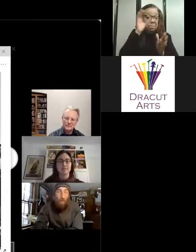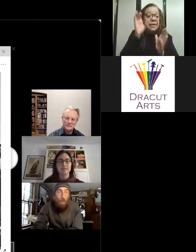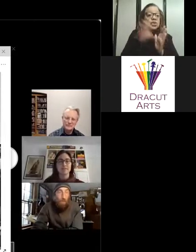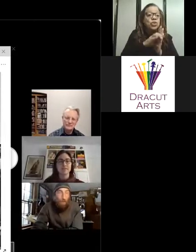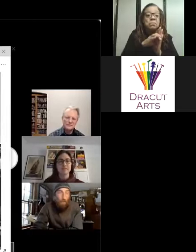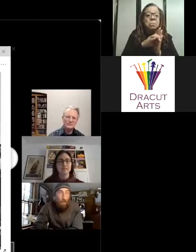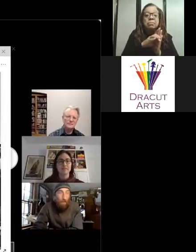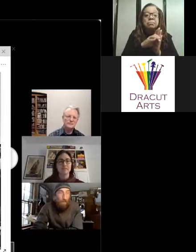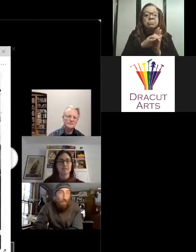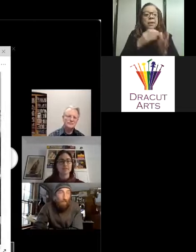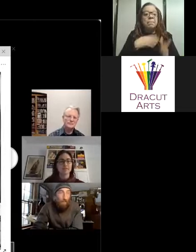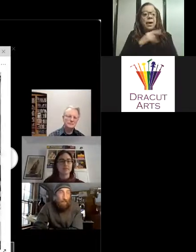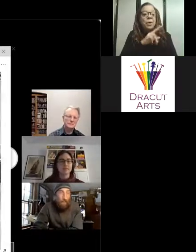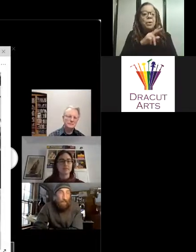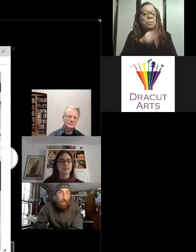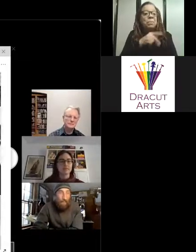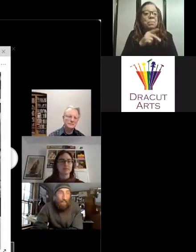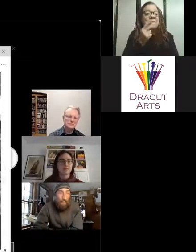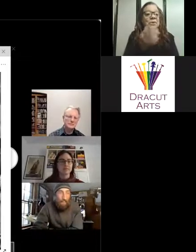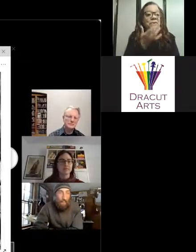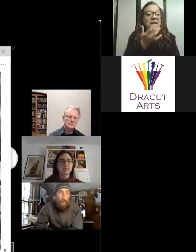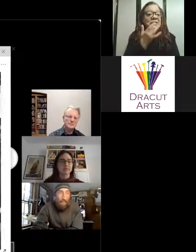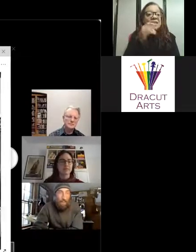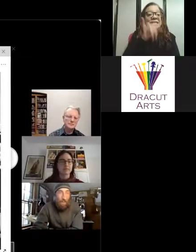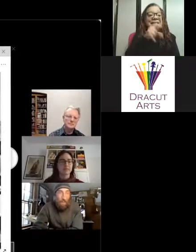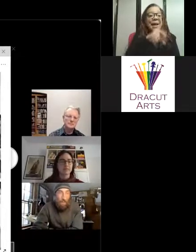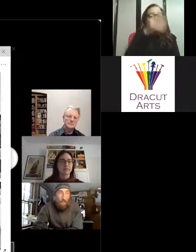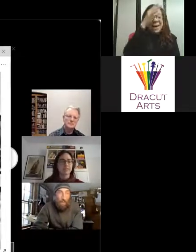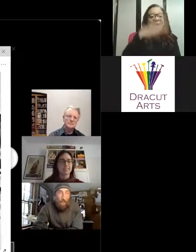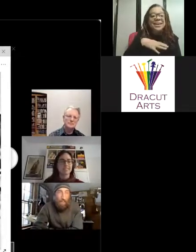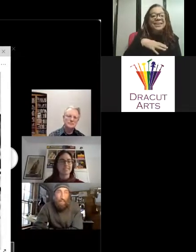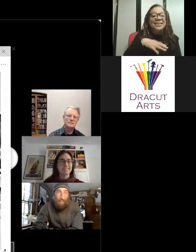personal favorite theory is that it's this guy, this stern looking guy who